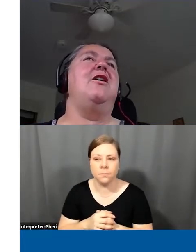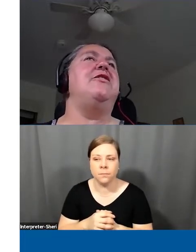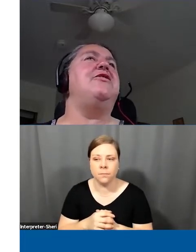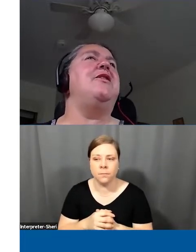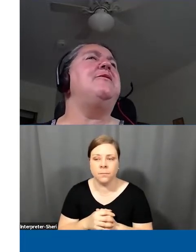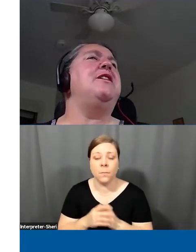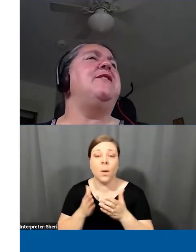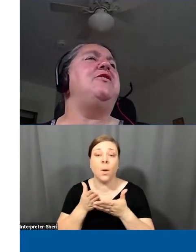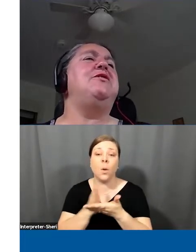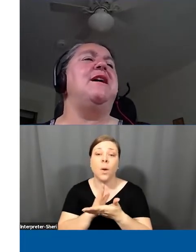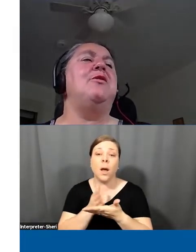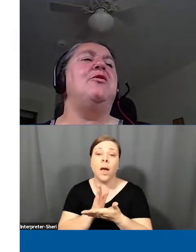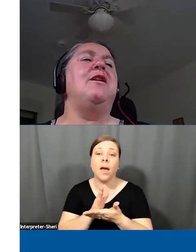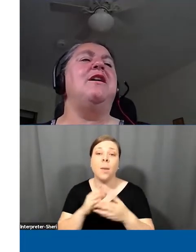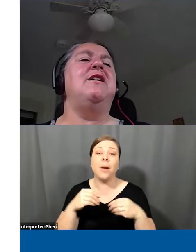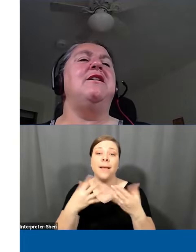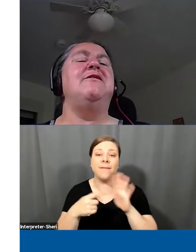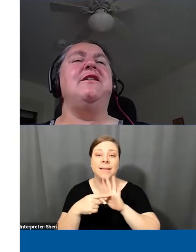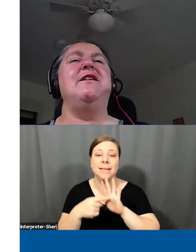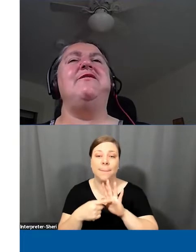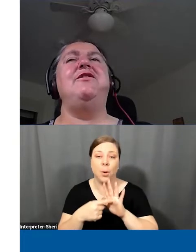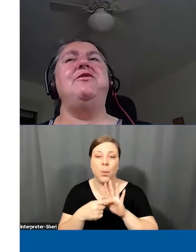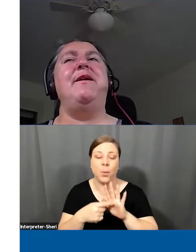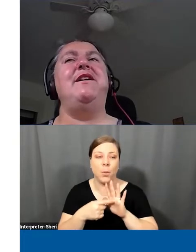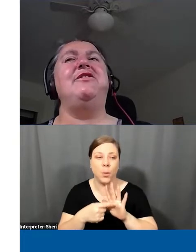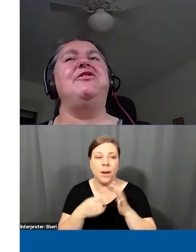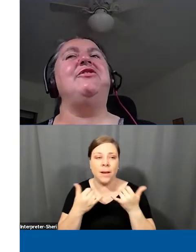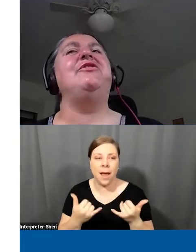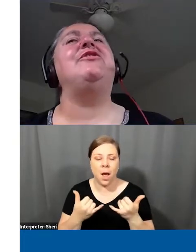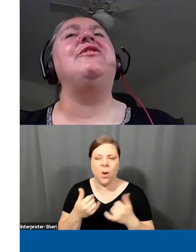All right, so I'm gonna give you a demo of a few pages